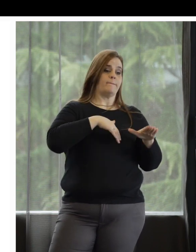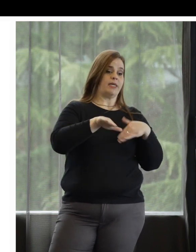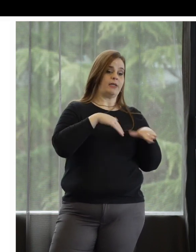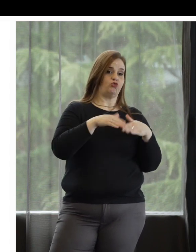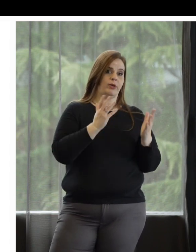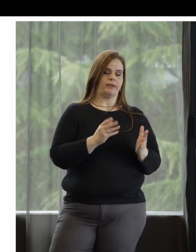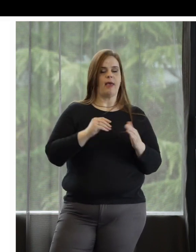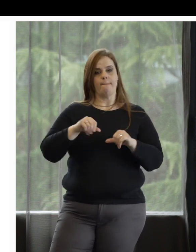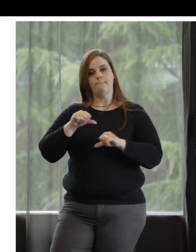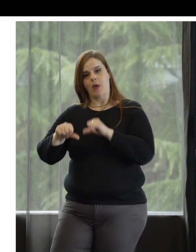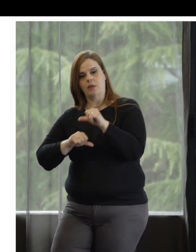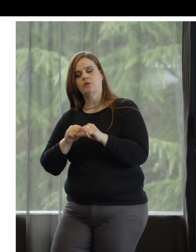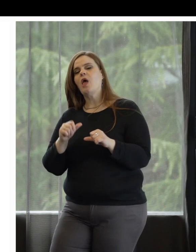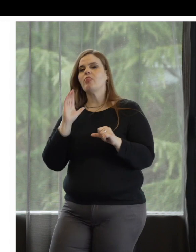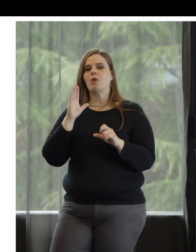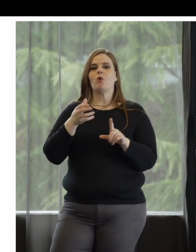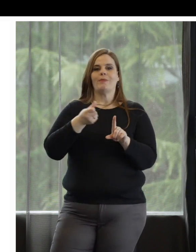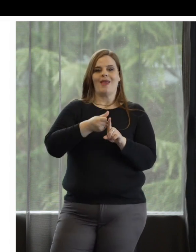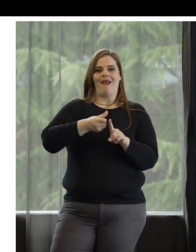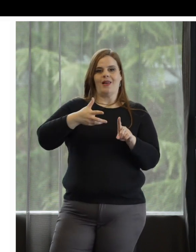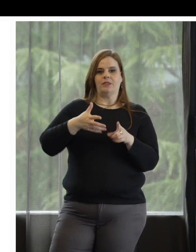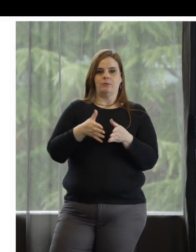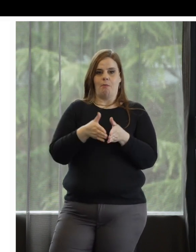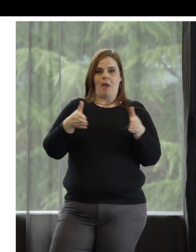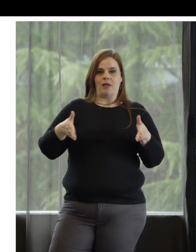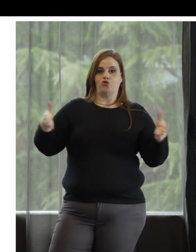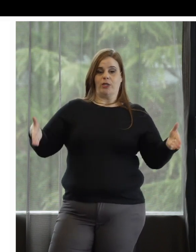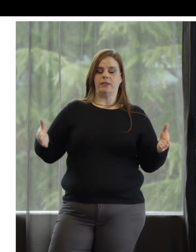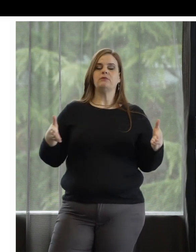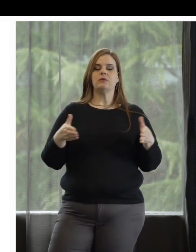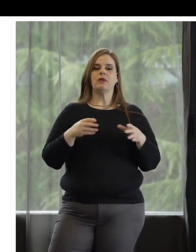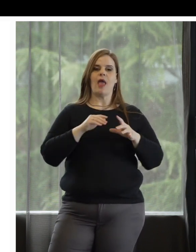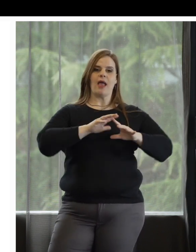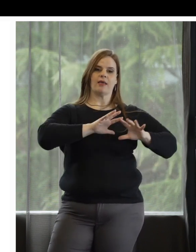expansion and a categorization of bikes